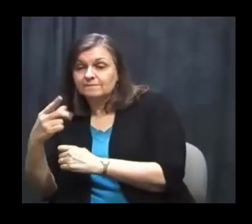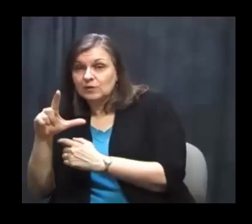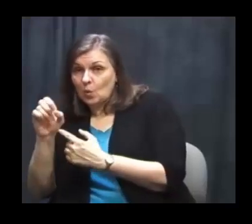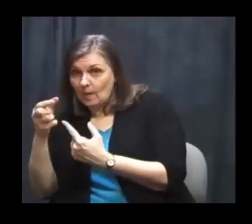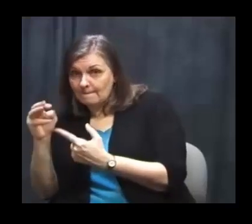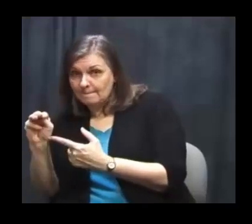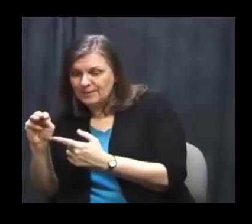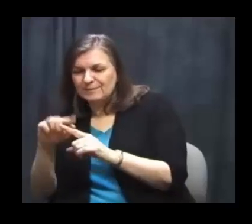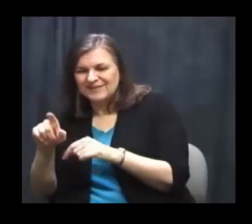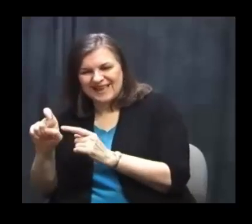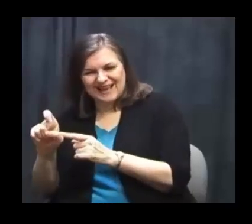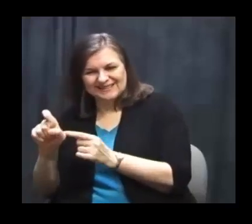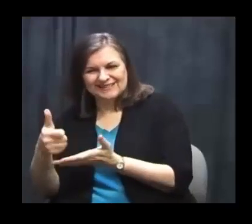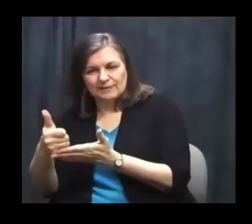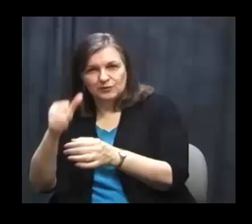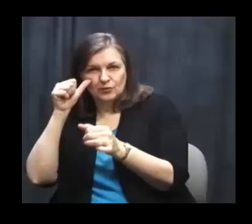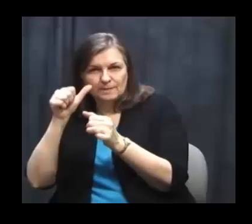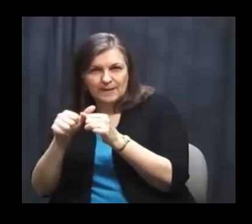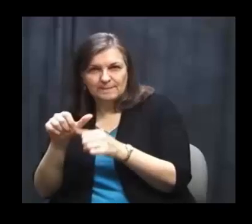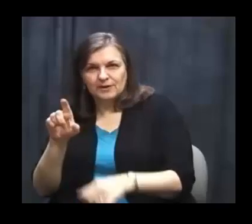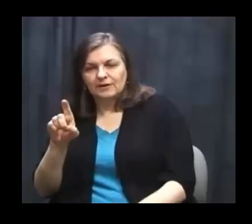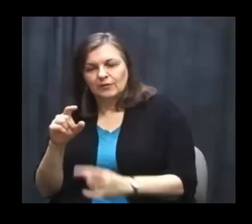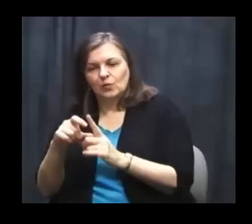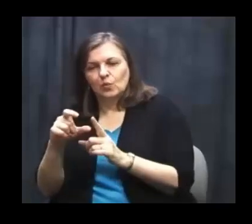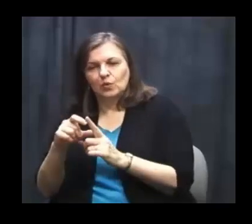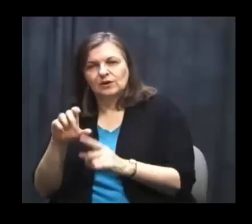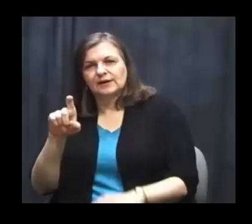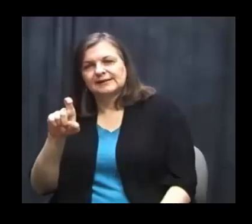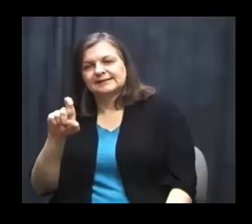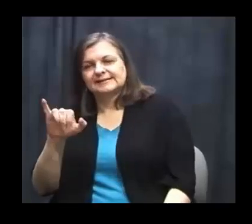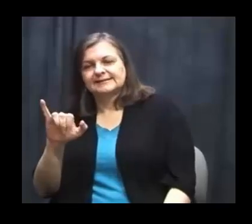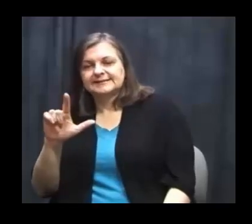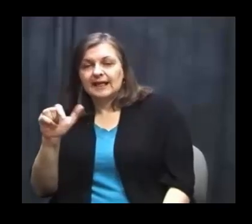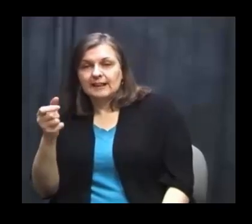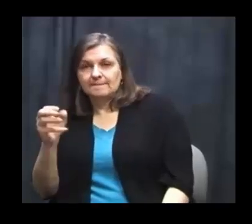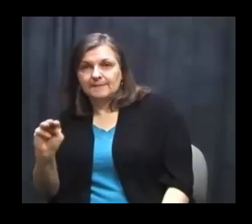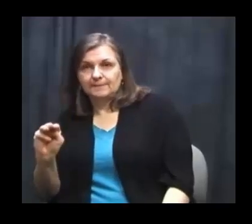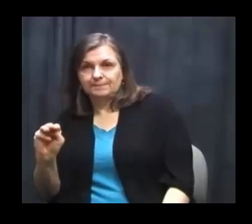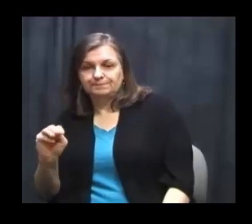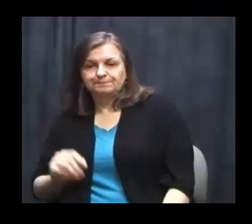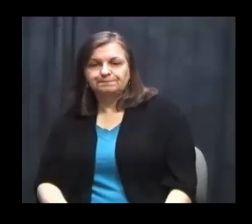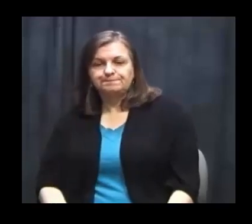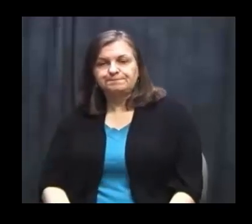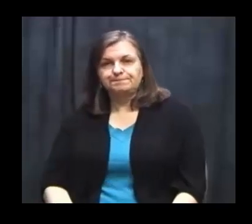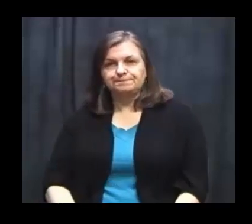later on but that X helps you remember xylem